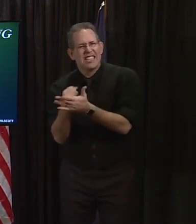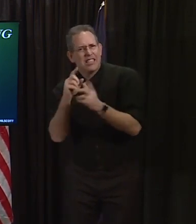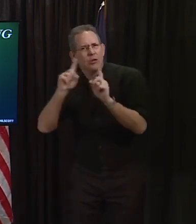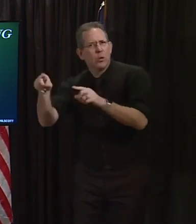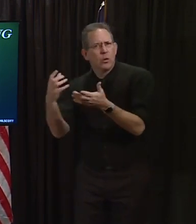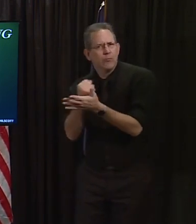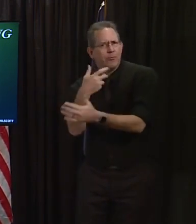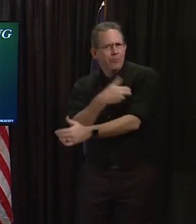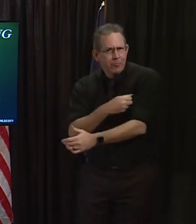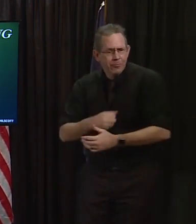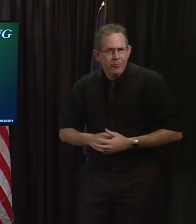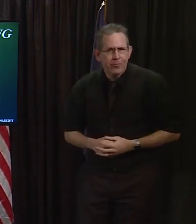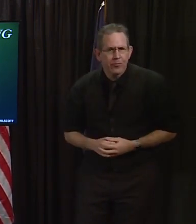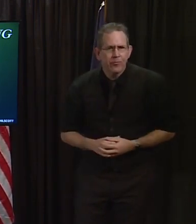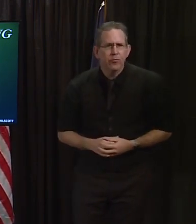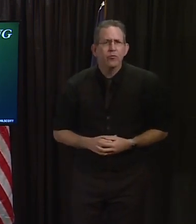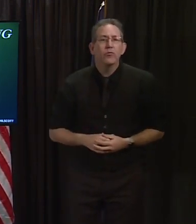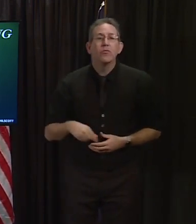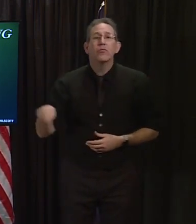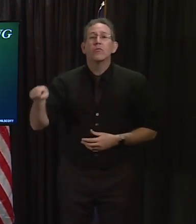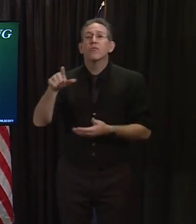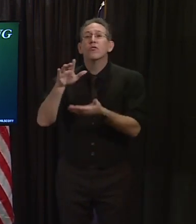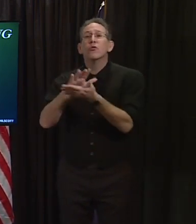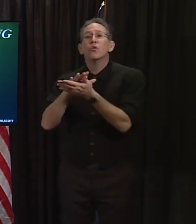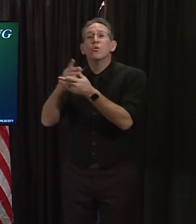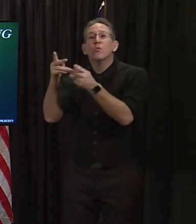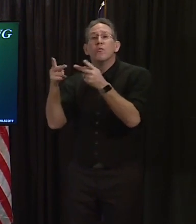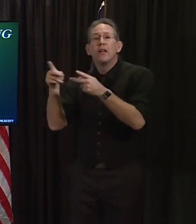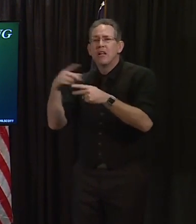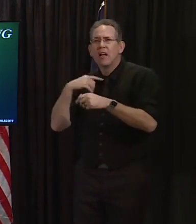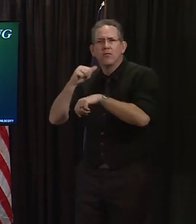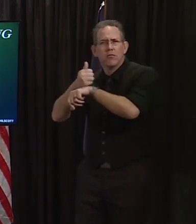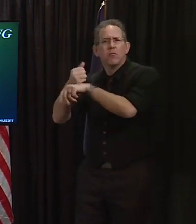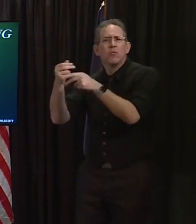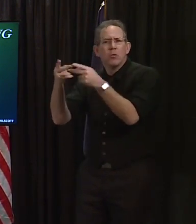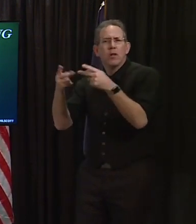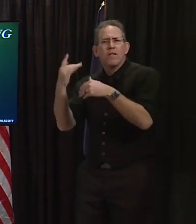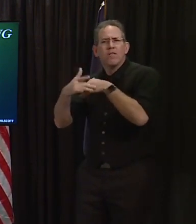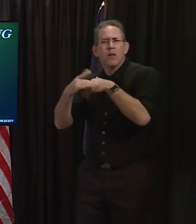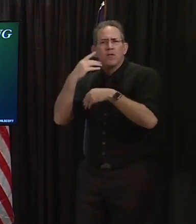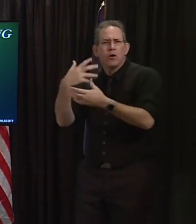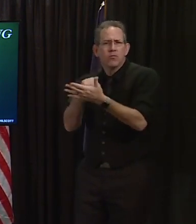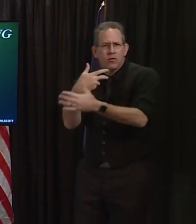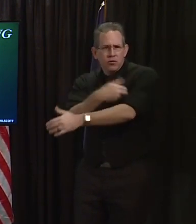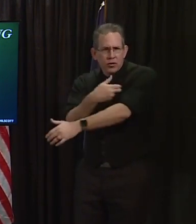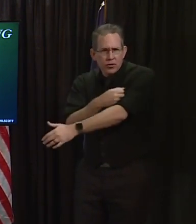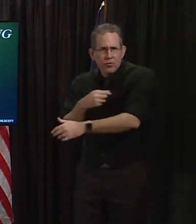end of February. More than 80 school clinics will have been offered in 2022